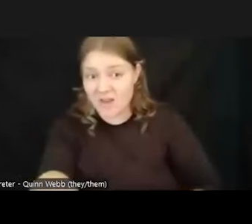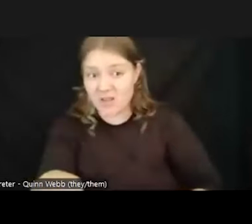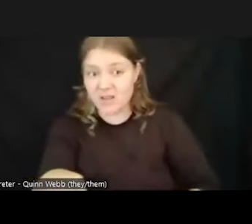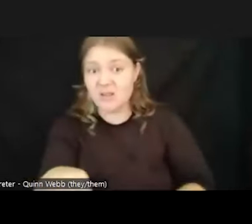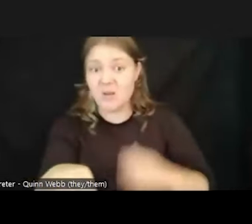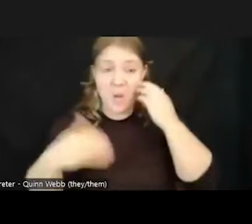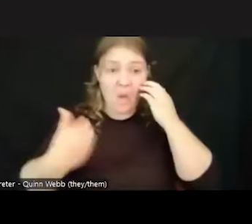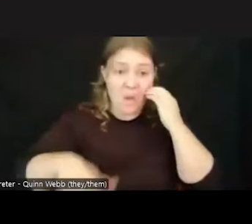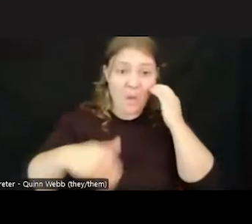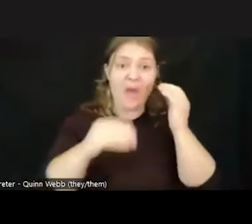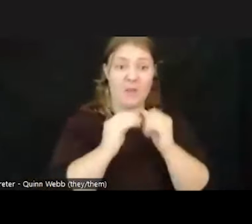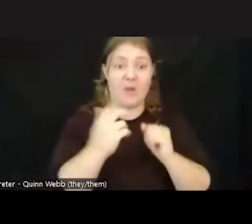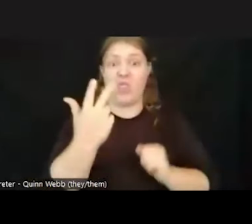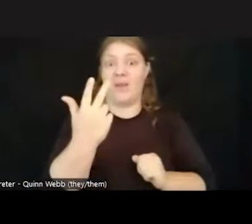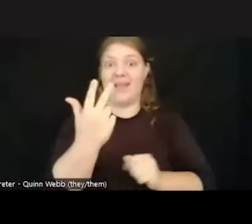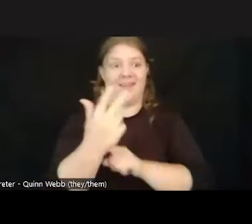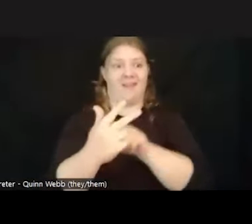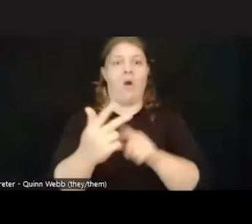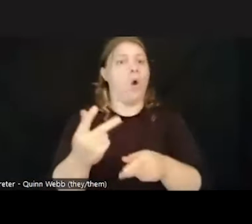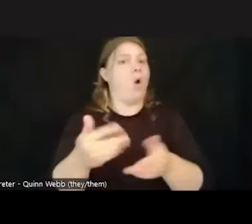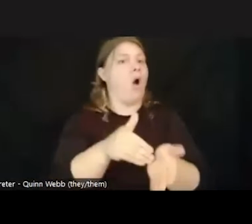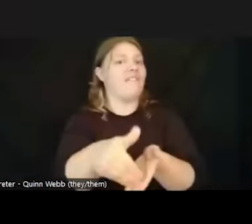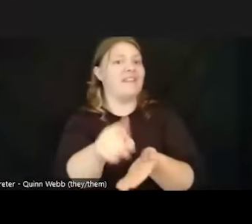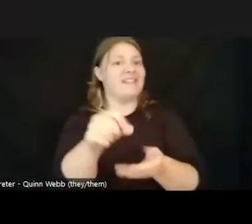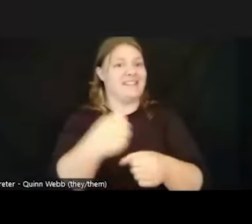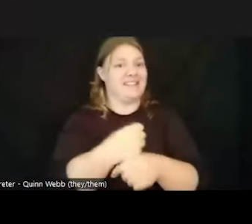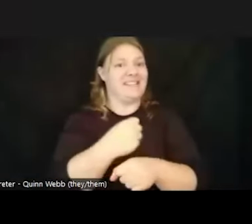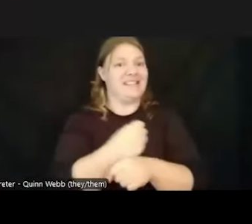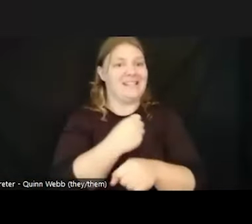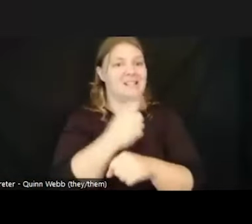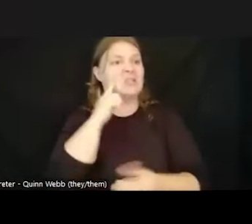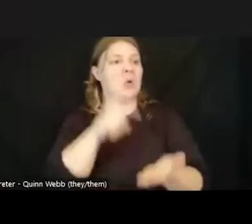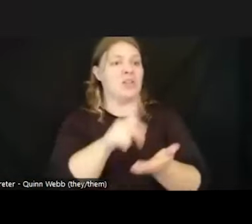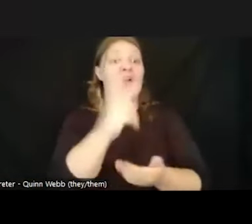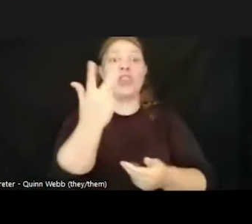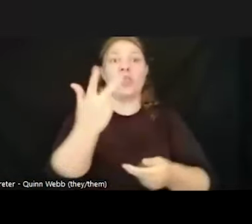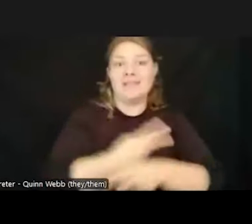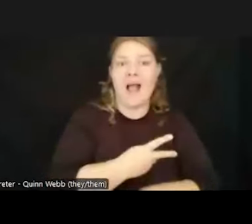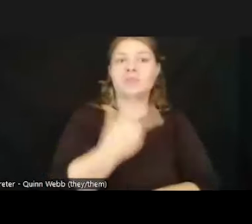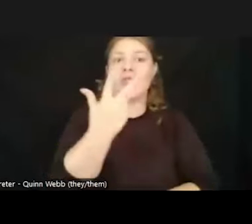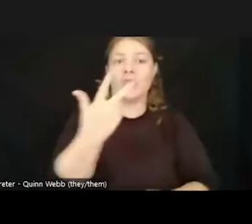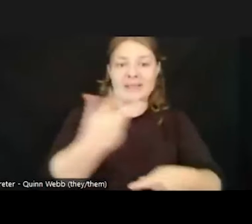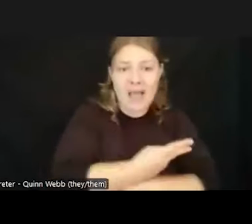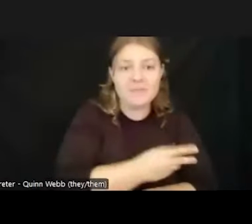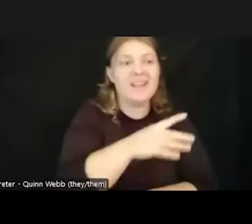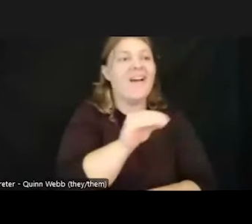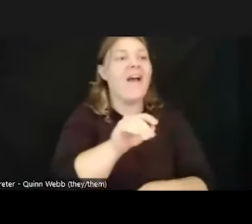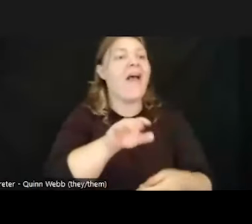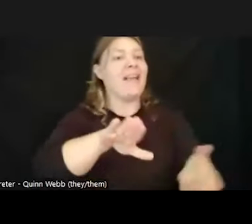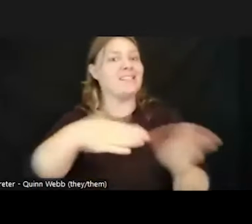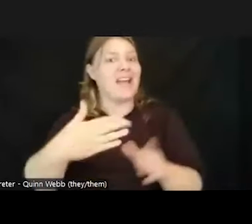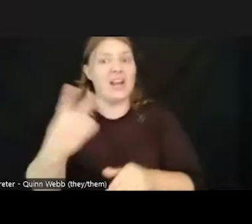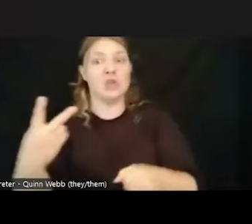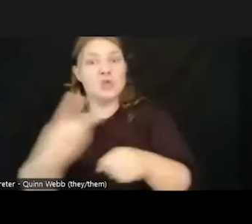look at um a lot of these statistics they died at two times the rate of white non-latino patients